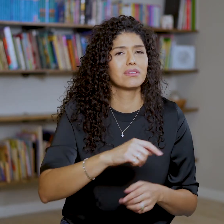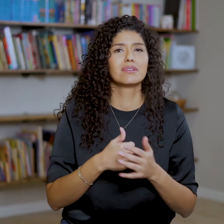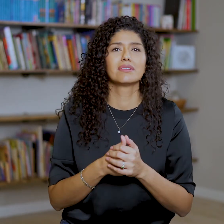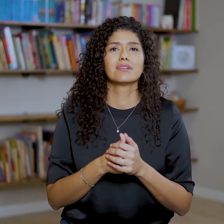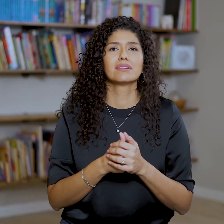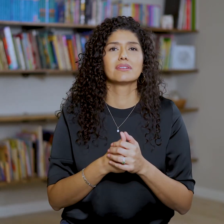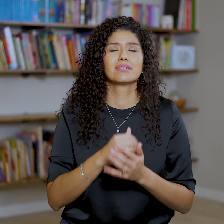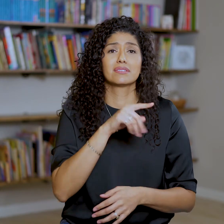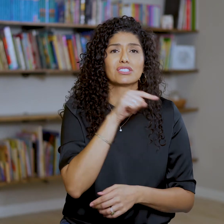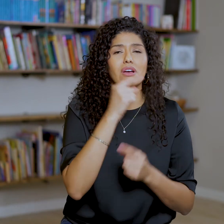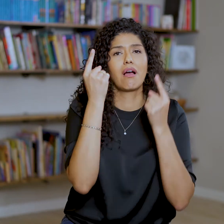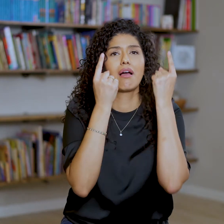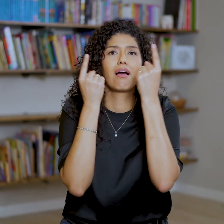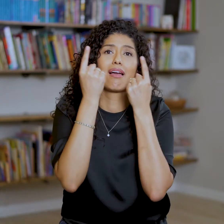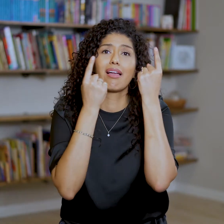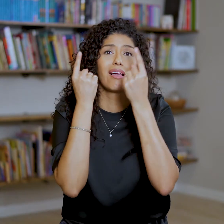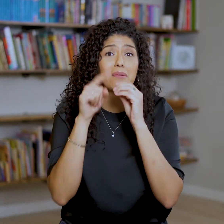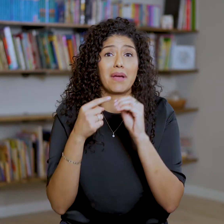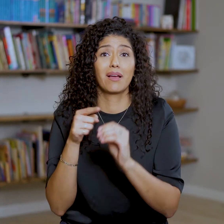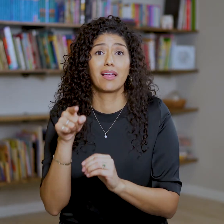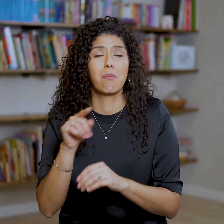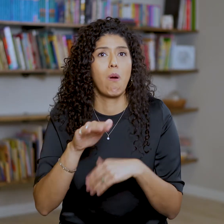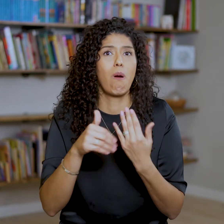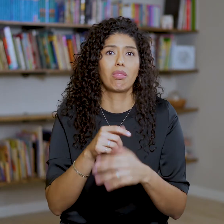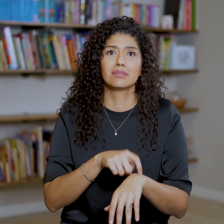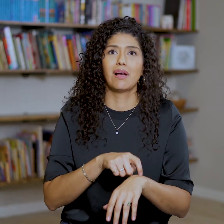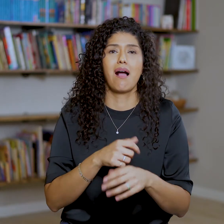She thinks about him all the time